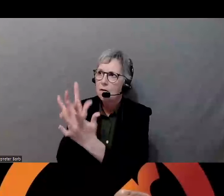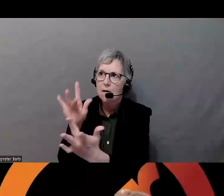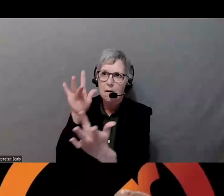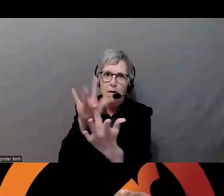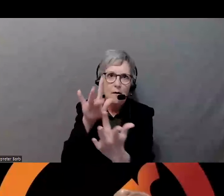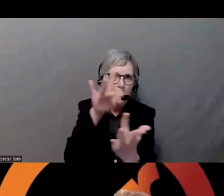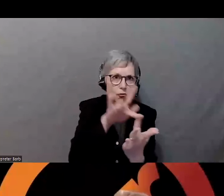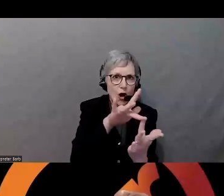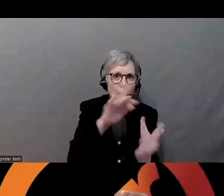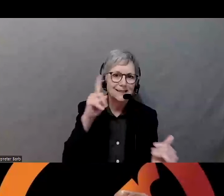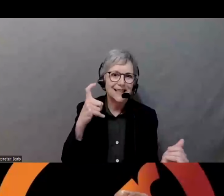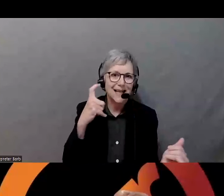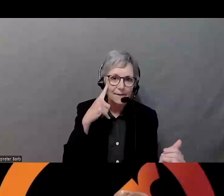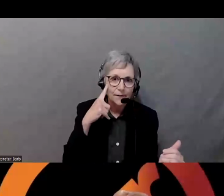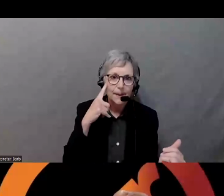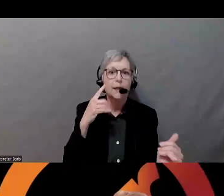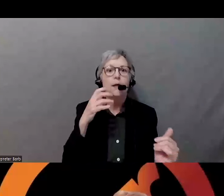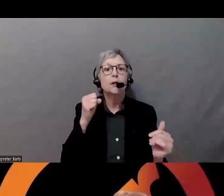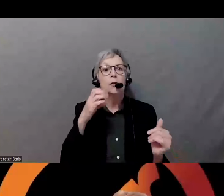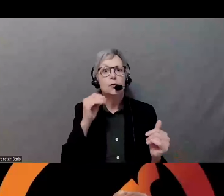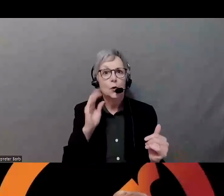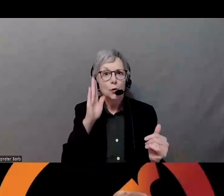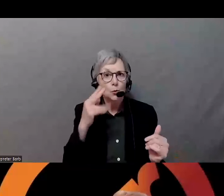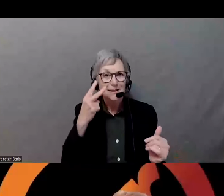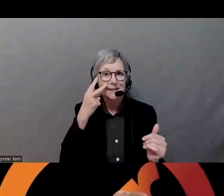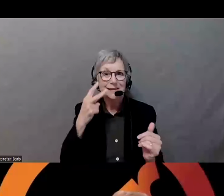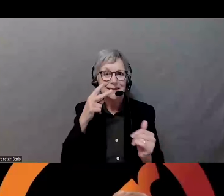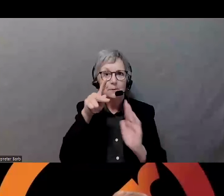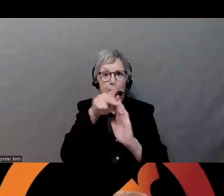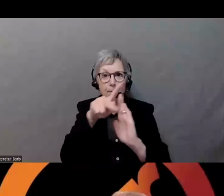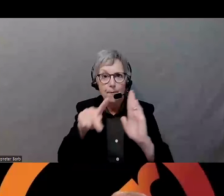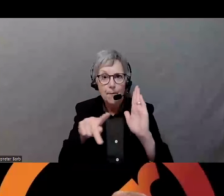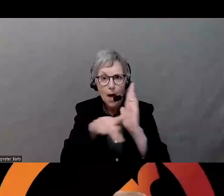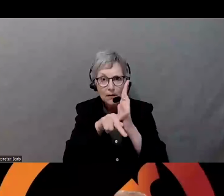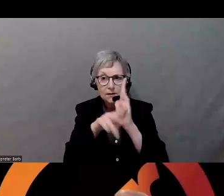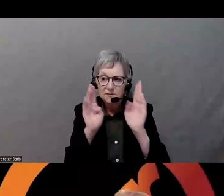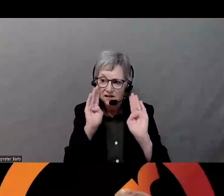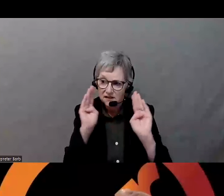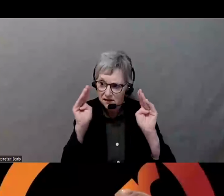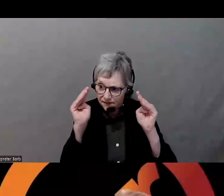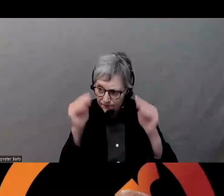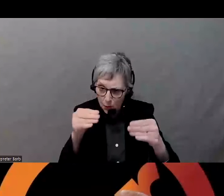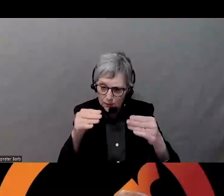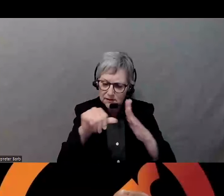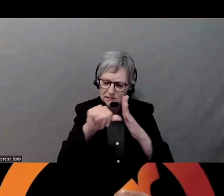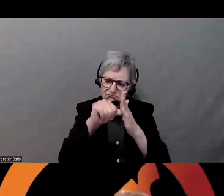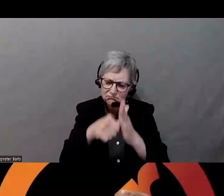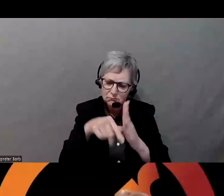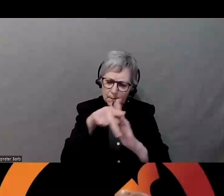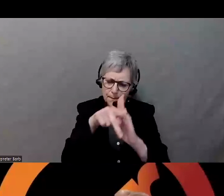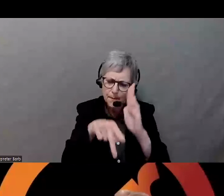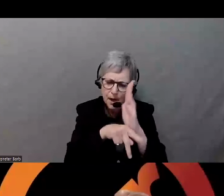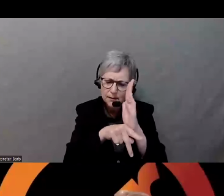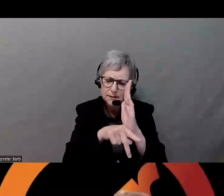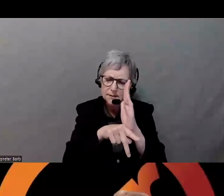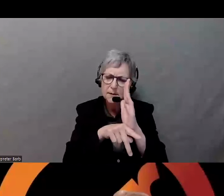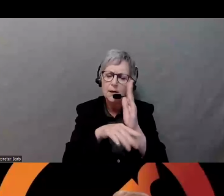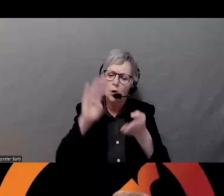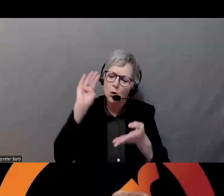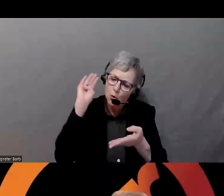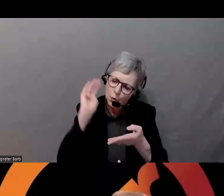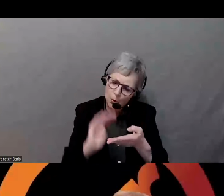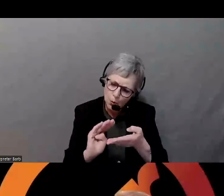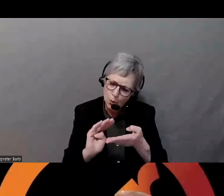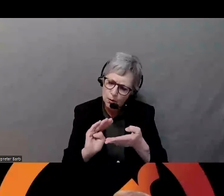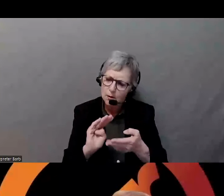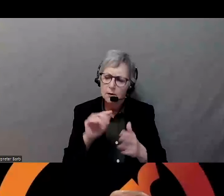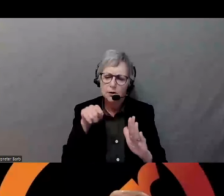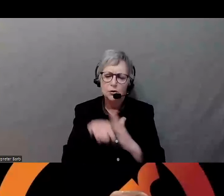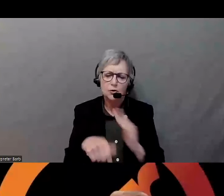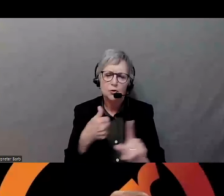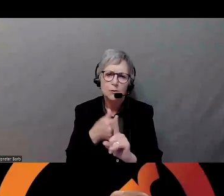POLICY DRIVEN THAT IS FOCUSING ON REDUCING SUICIDE BEHAVIOR.